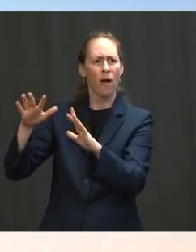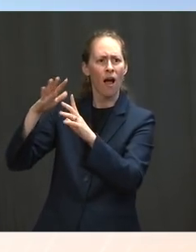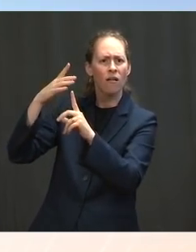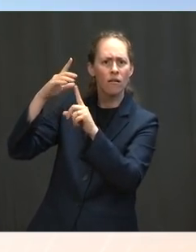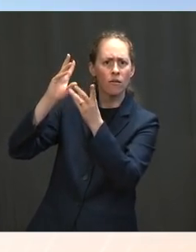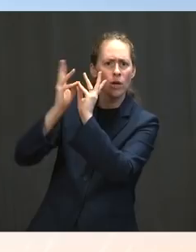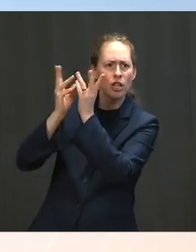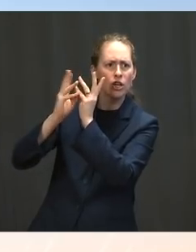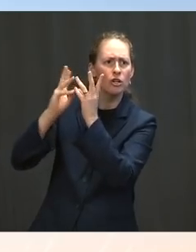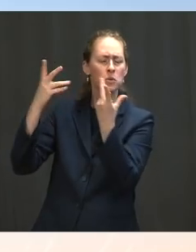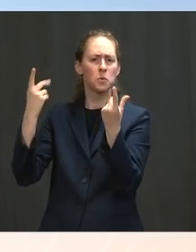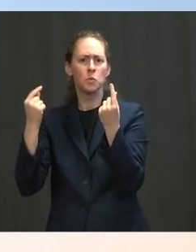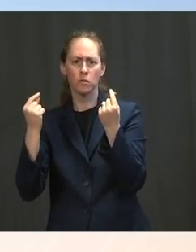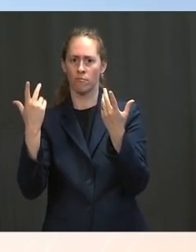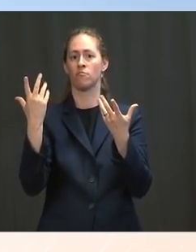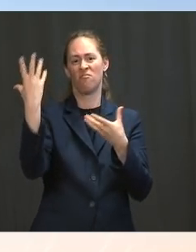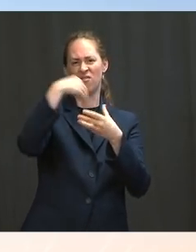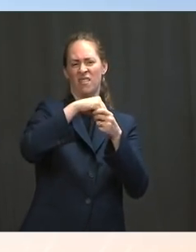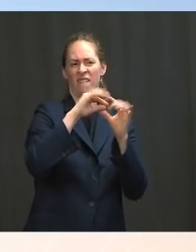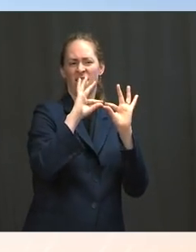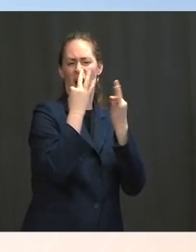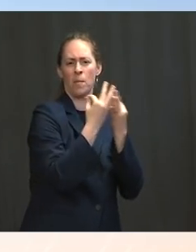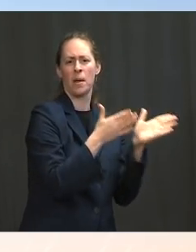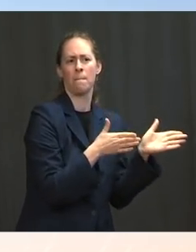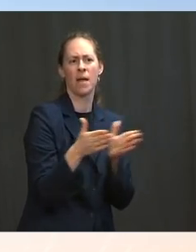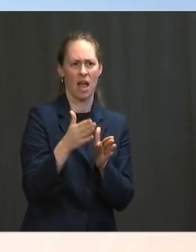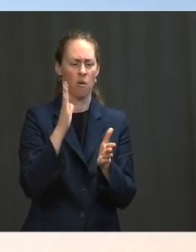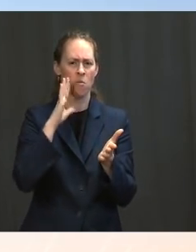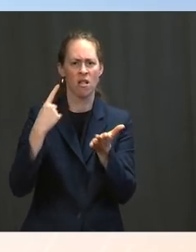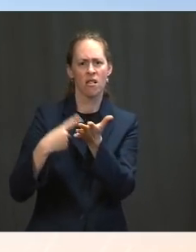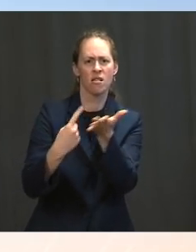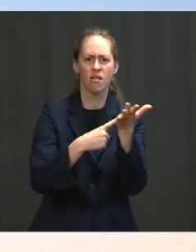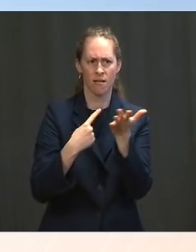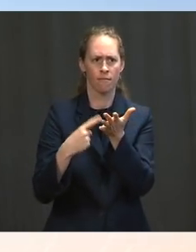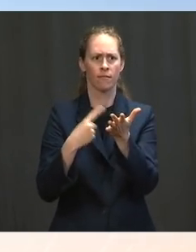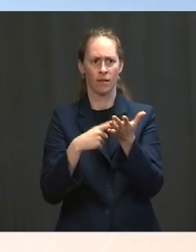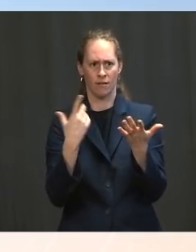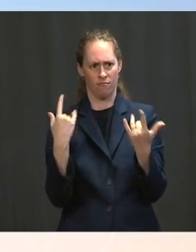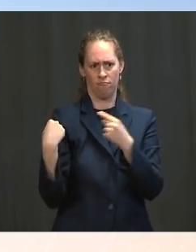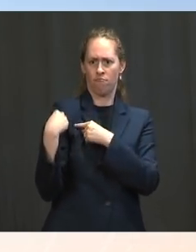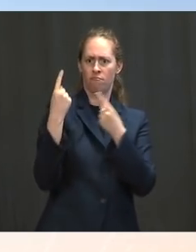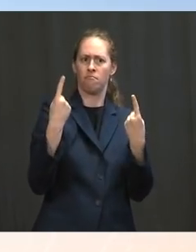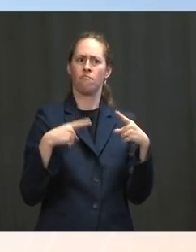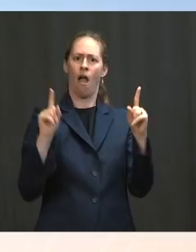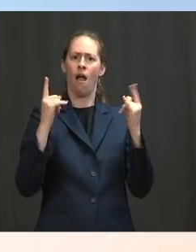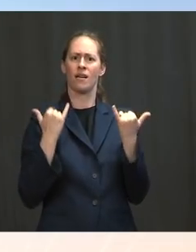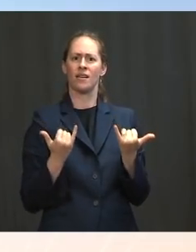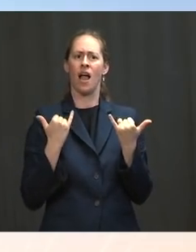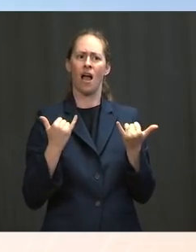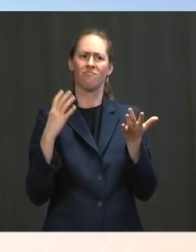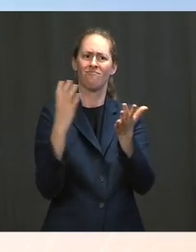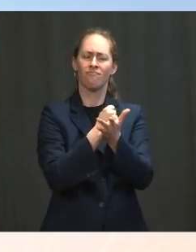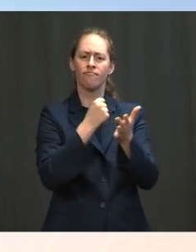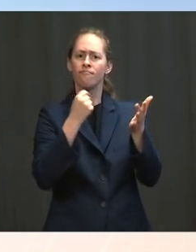provides a once-in-a-generation investment in the foundations of middle-class prosperity: education, healthcare, and childcare.